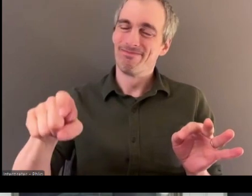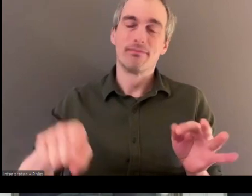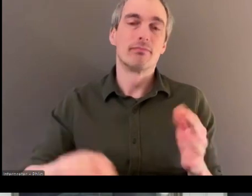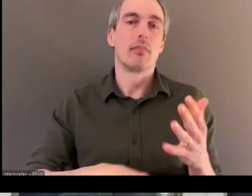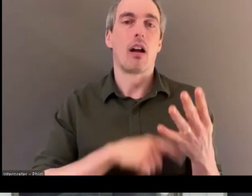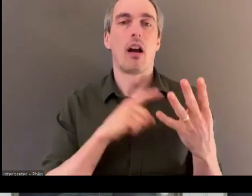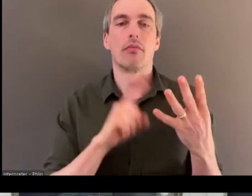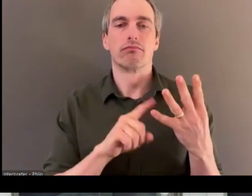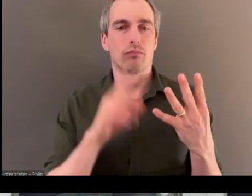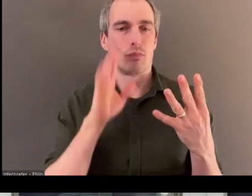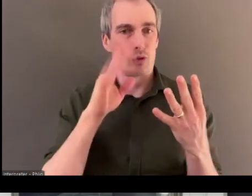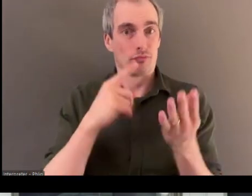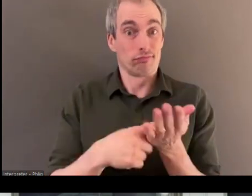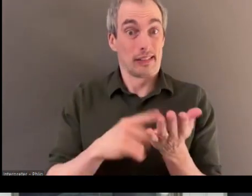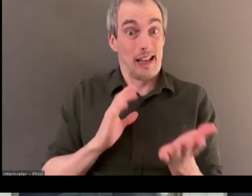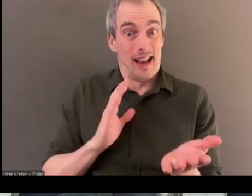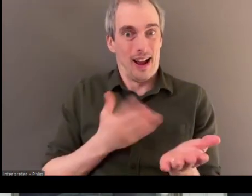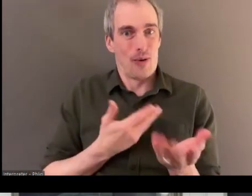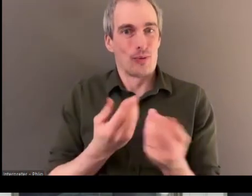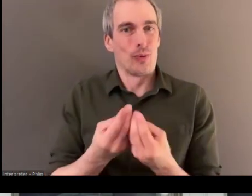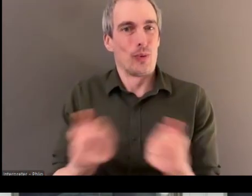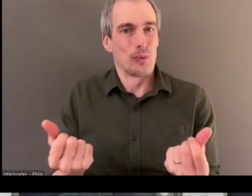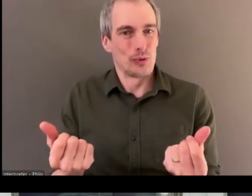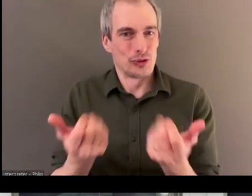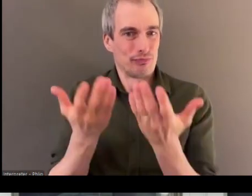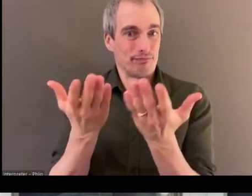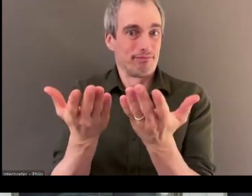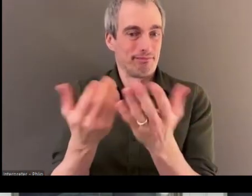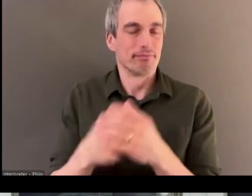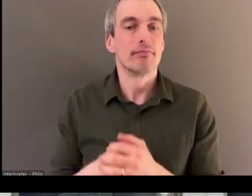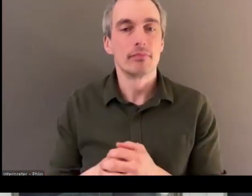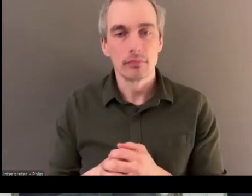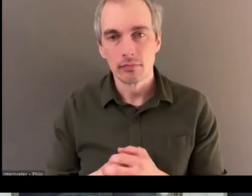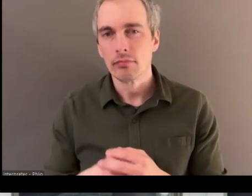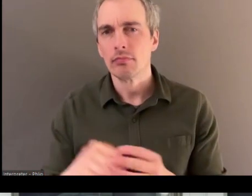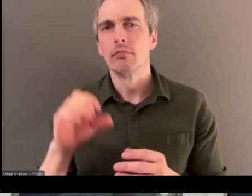So just to kind of talk a little bit about the problem with PDFs.